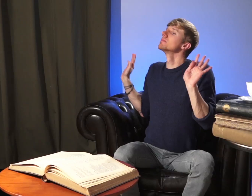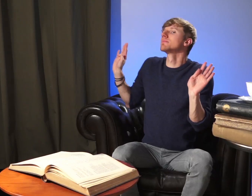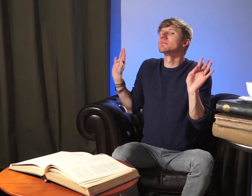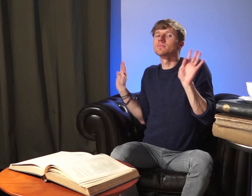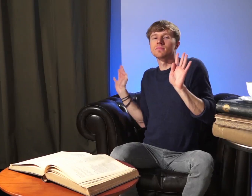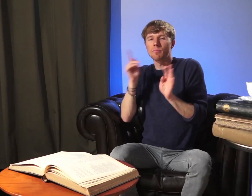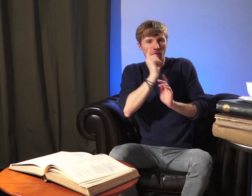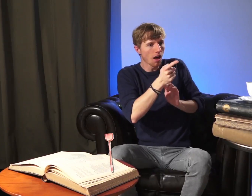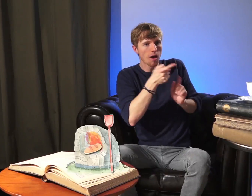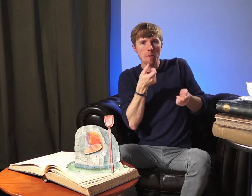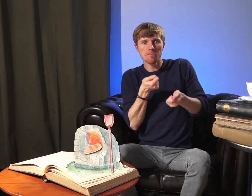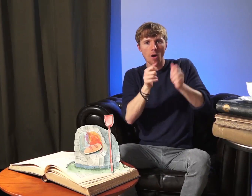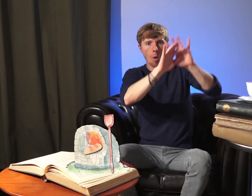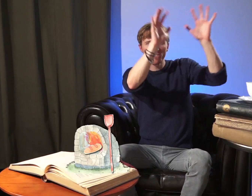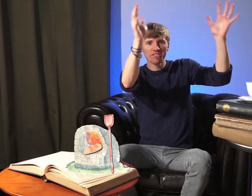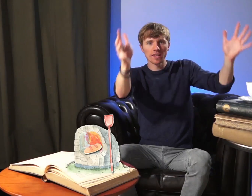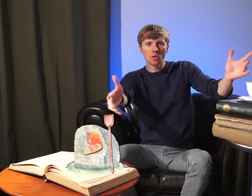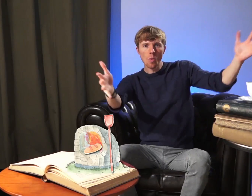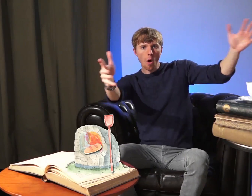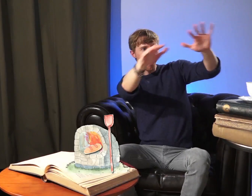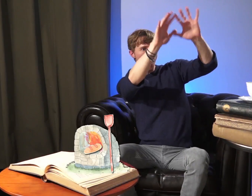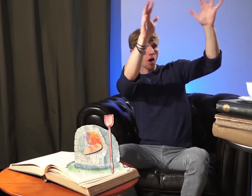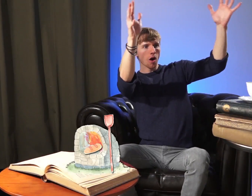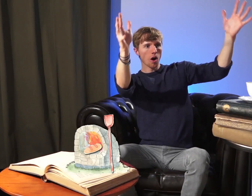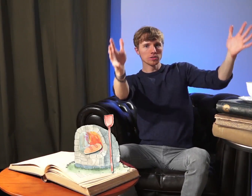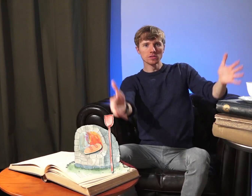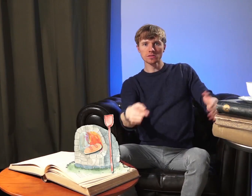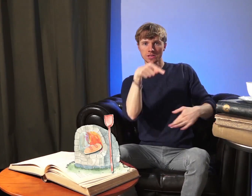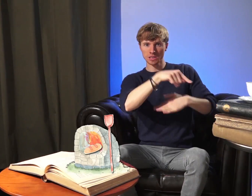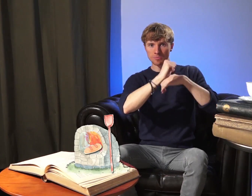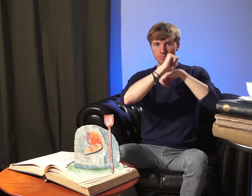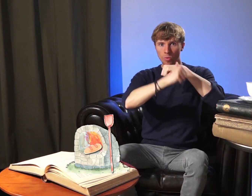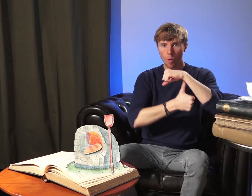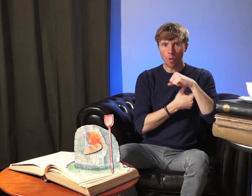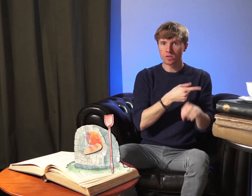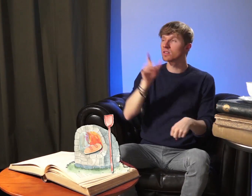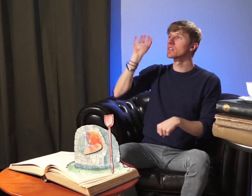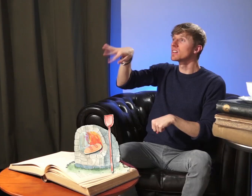When she passed the oven, the bread cried again: